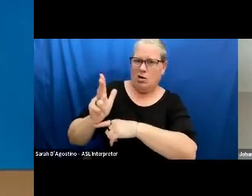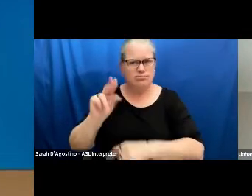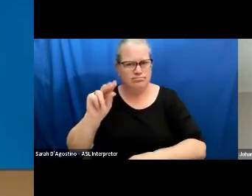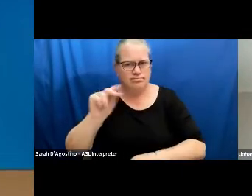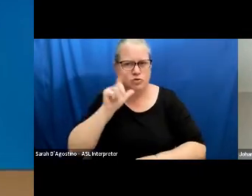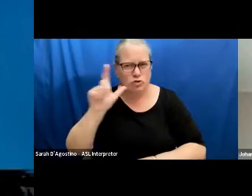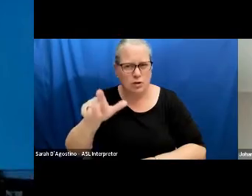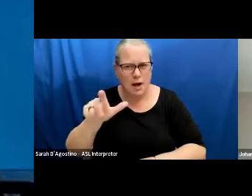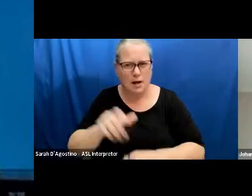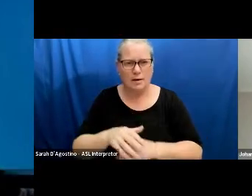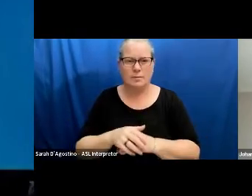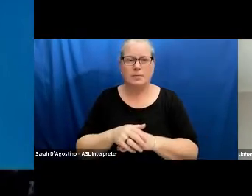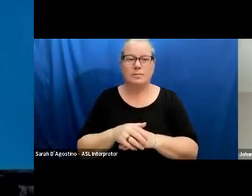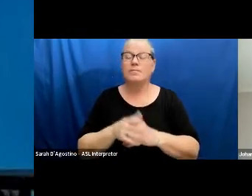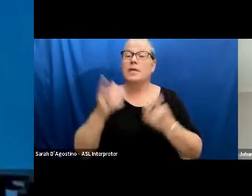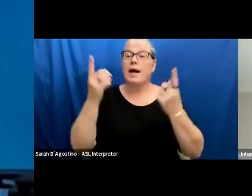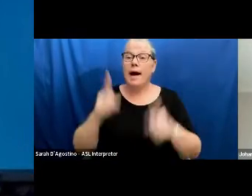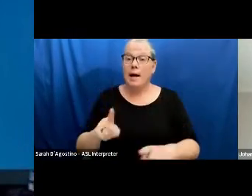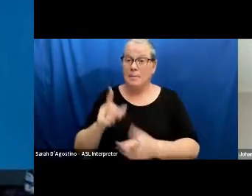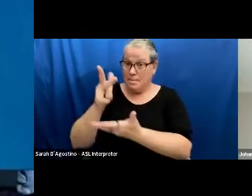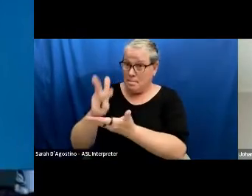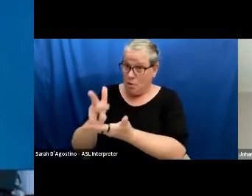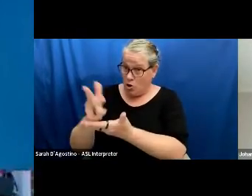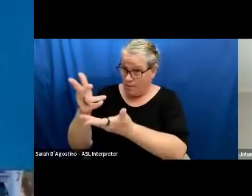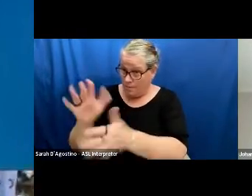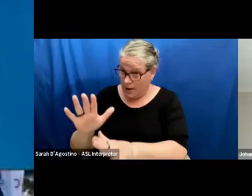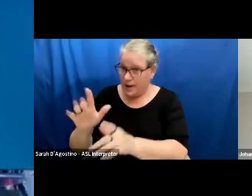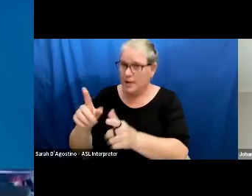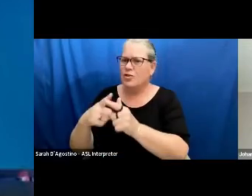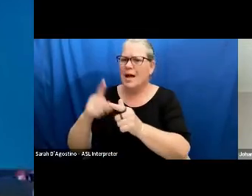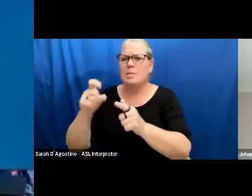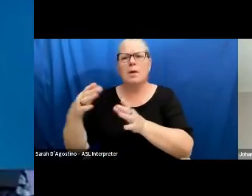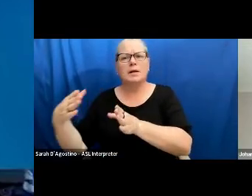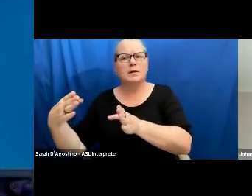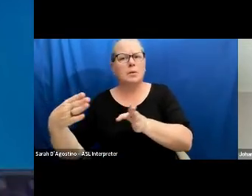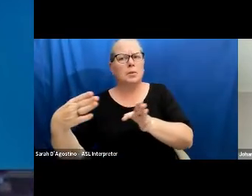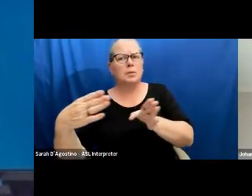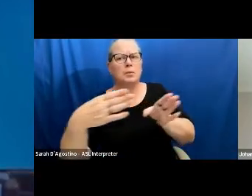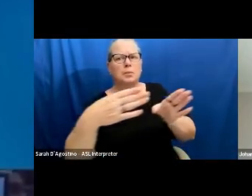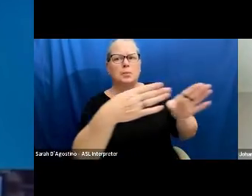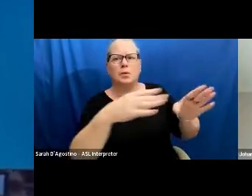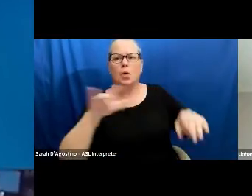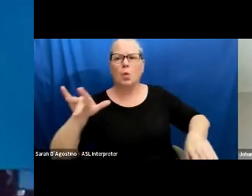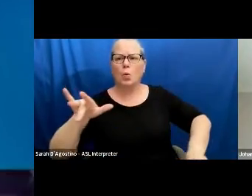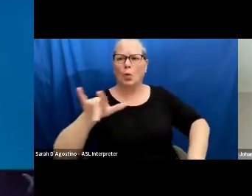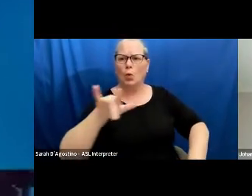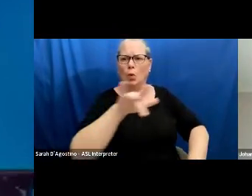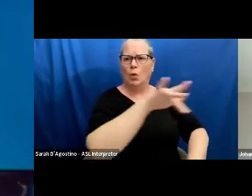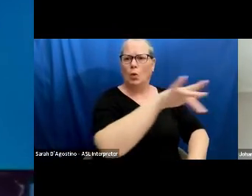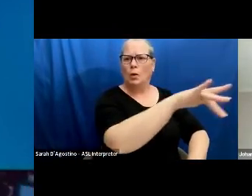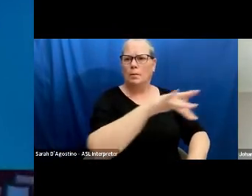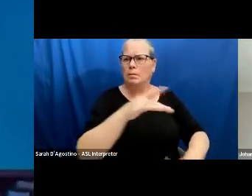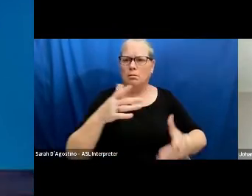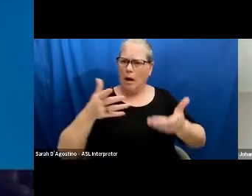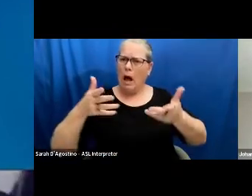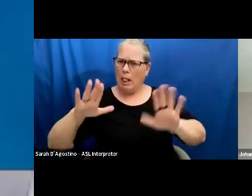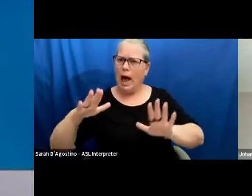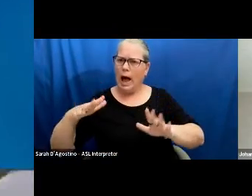travel what that means is there's no obstructions in the path of travel there isn't broken sidewalk